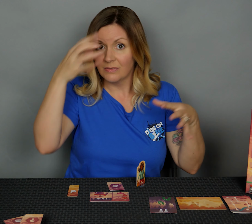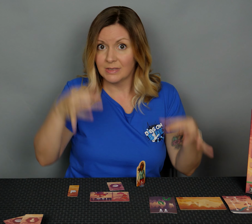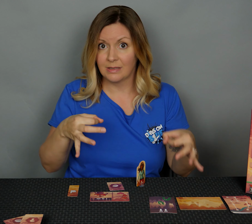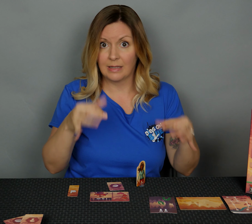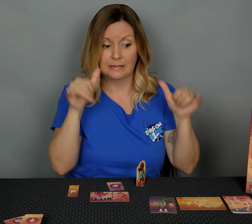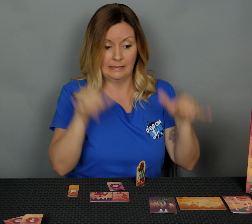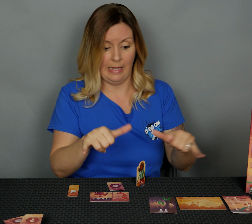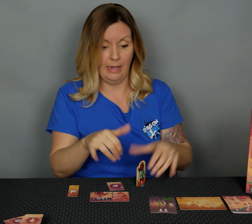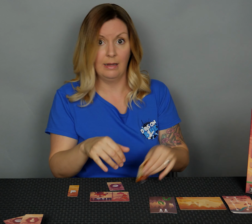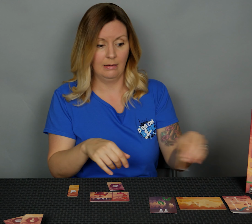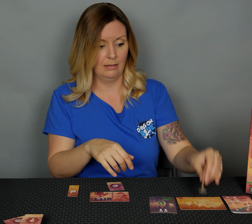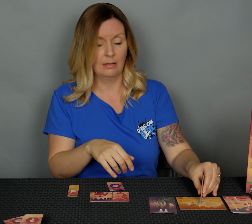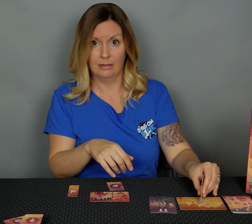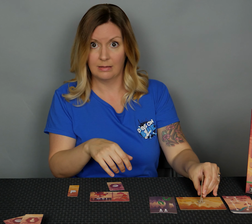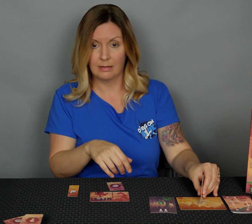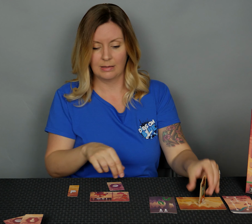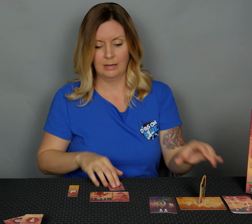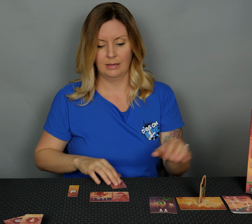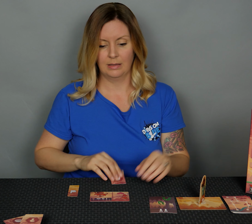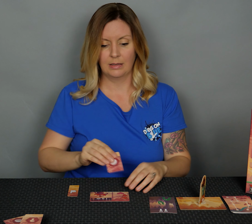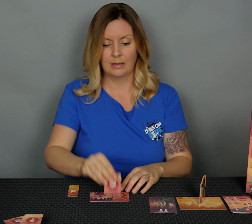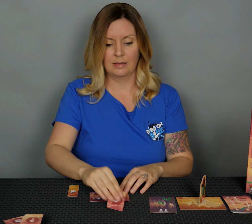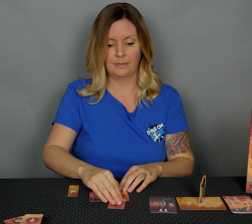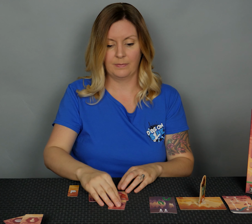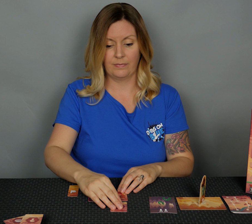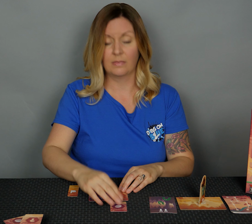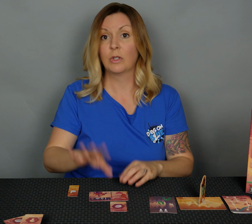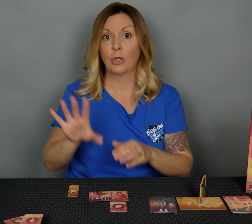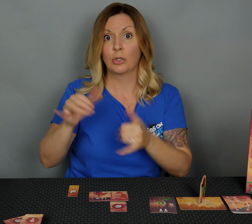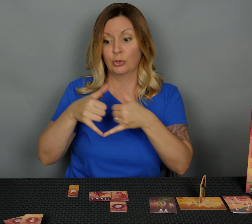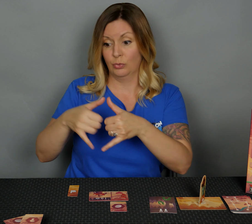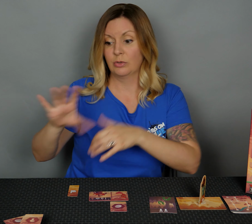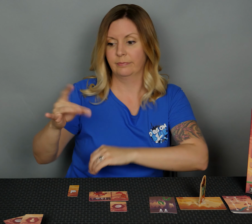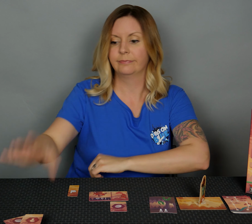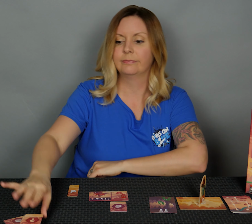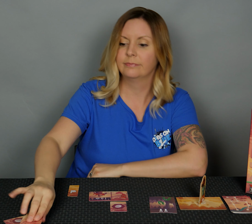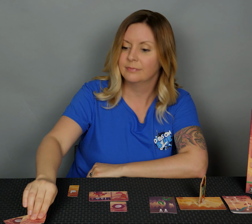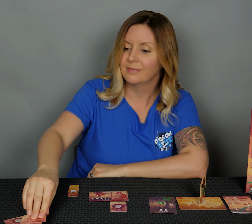But let’s say you decide to stay in the level.